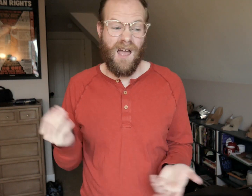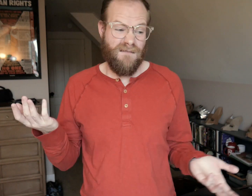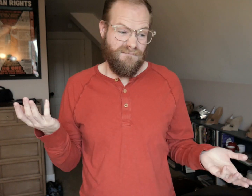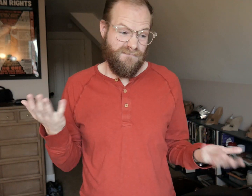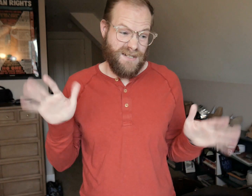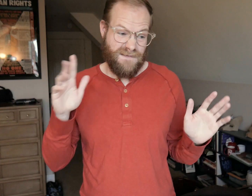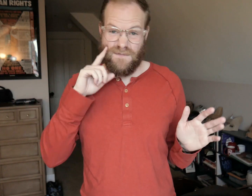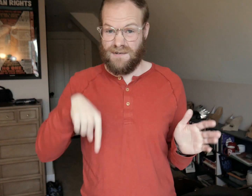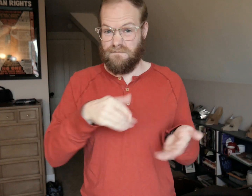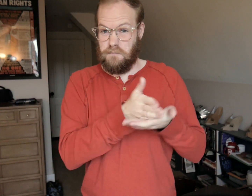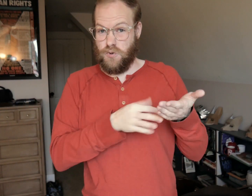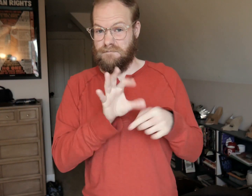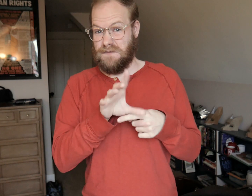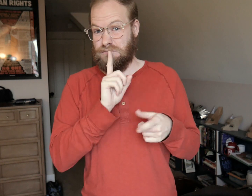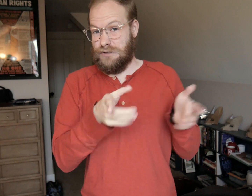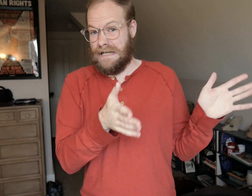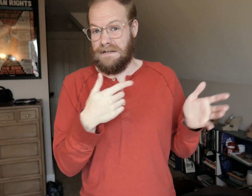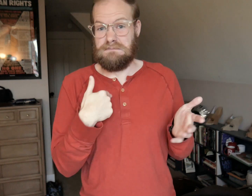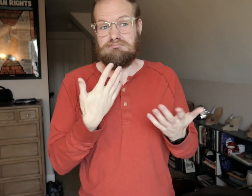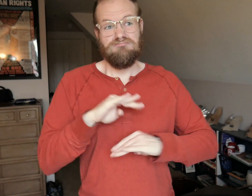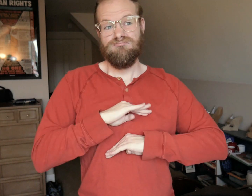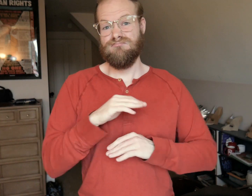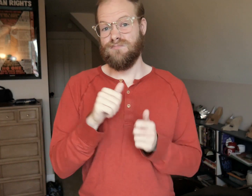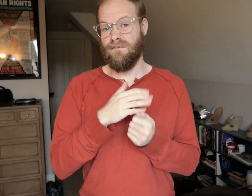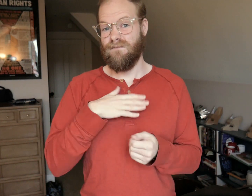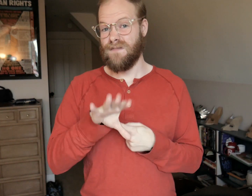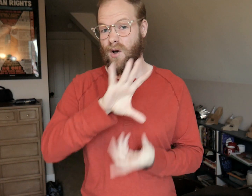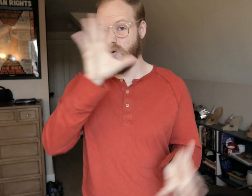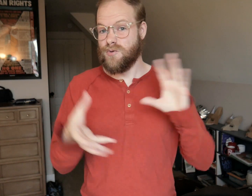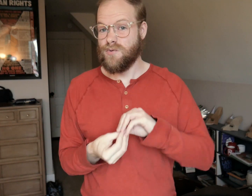And that’s it for this portion of the video, really. I’m satisfied with my videos overall.